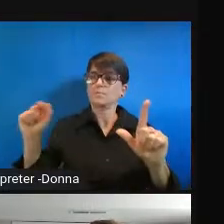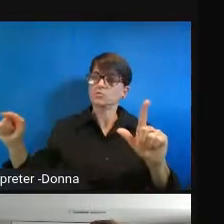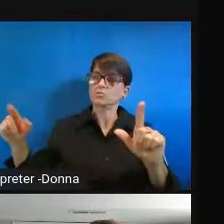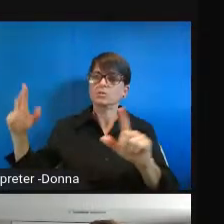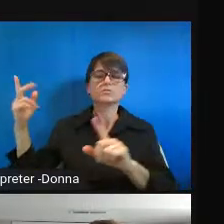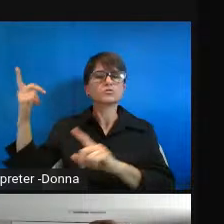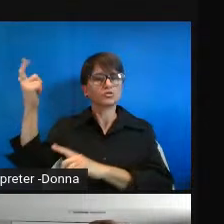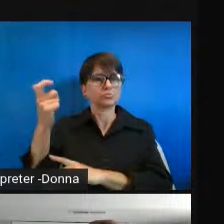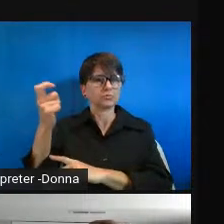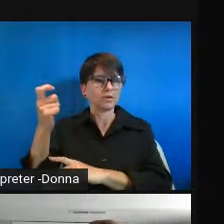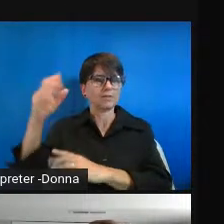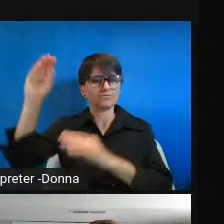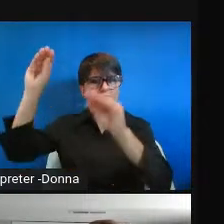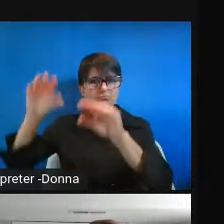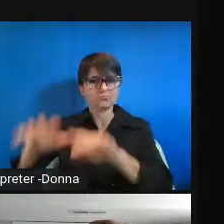and prompts the user for a newsletter